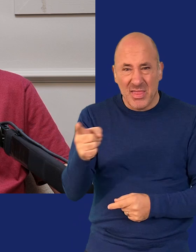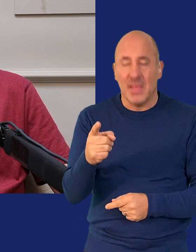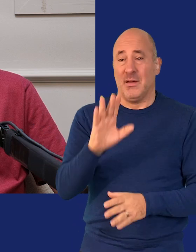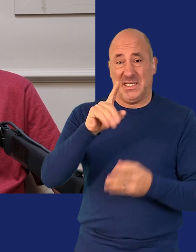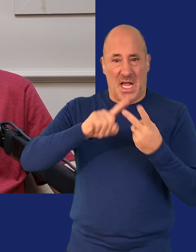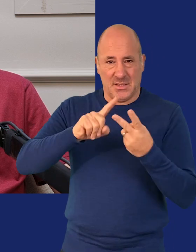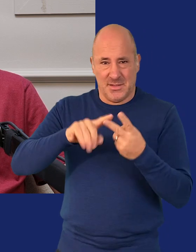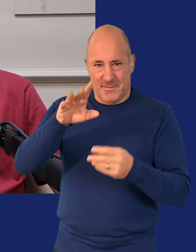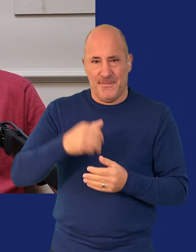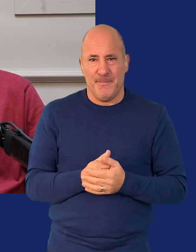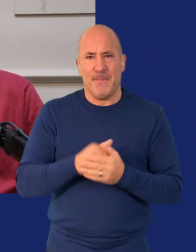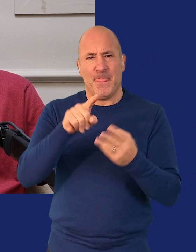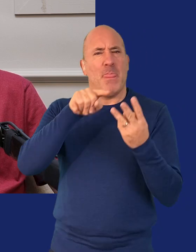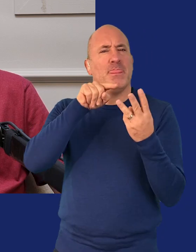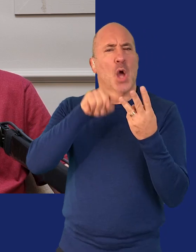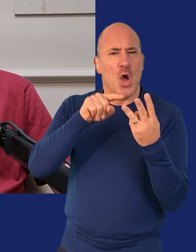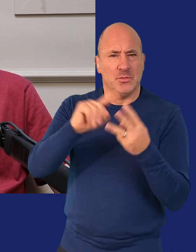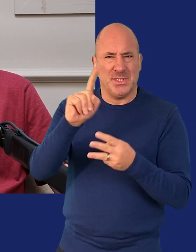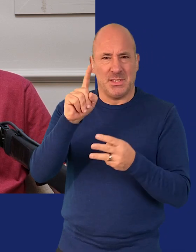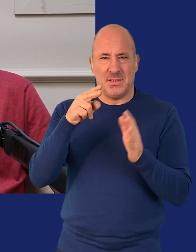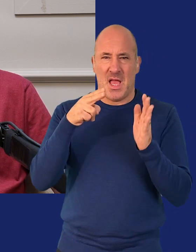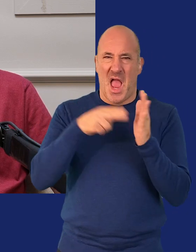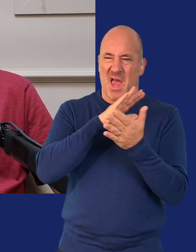And I think my third thing, which I think NHS organizations don't do